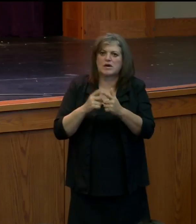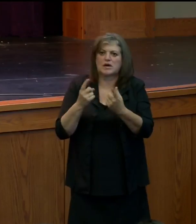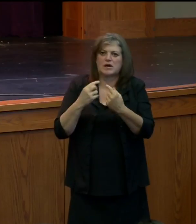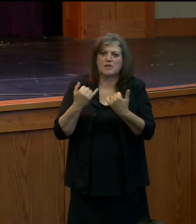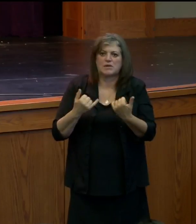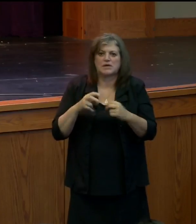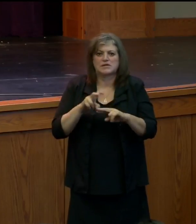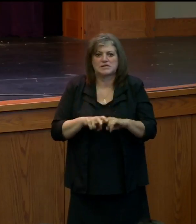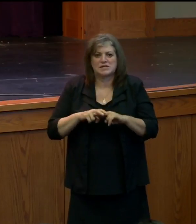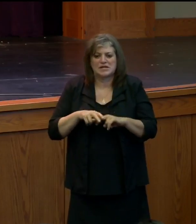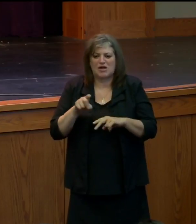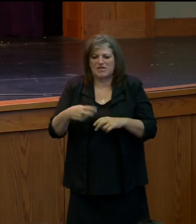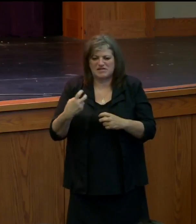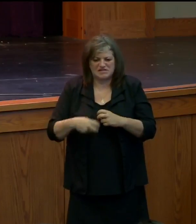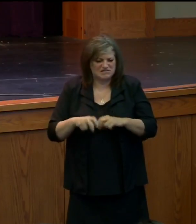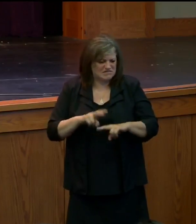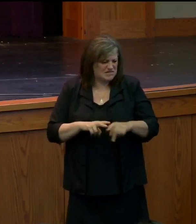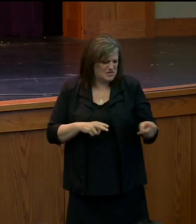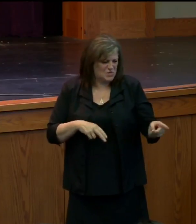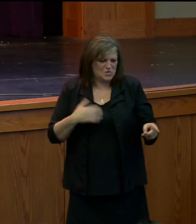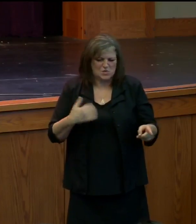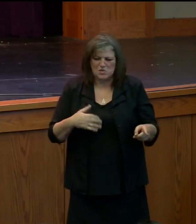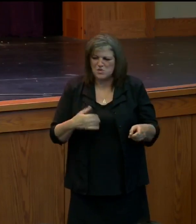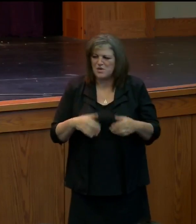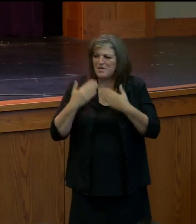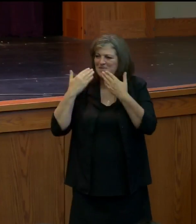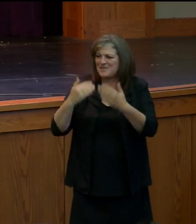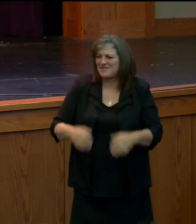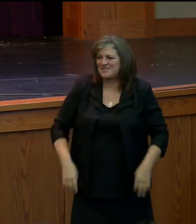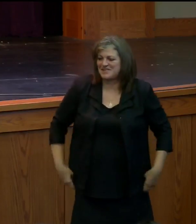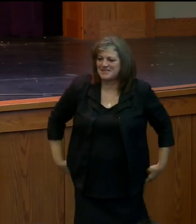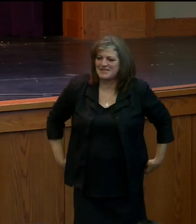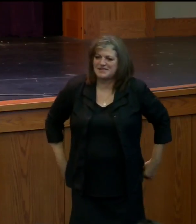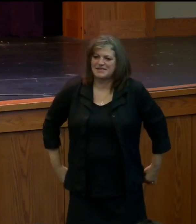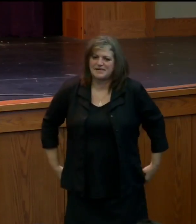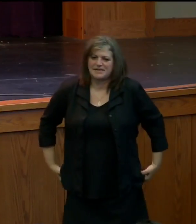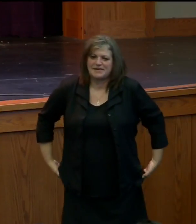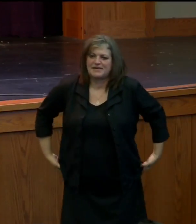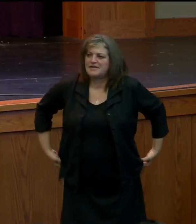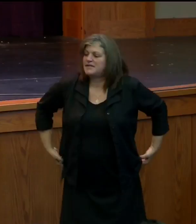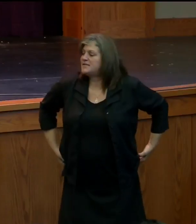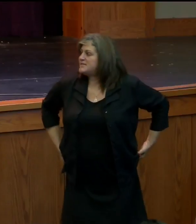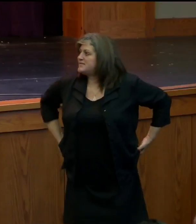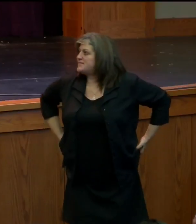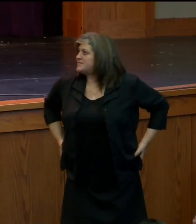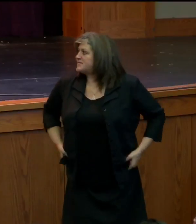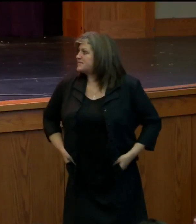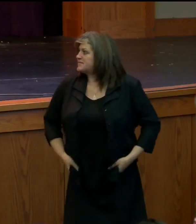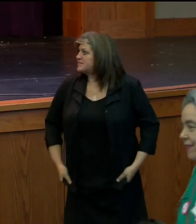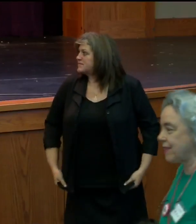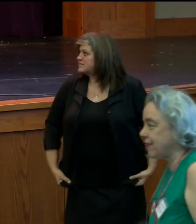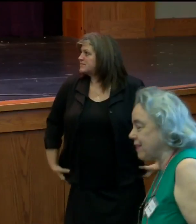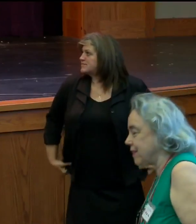SITTING ON THESE HARD SEATS. THANK YOU.